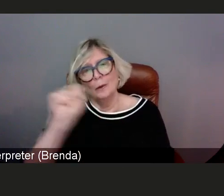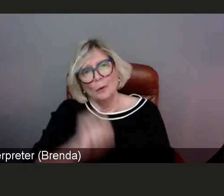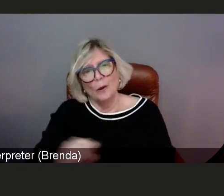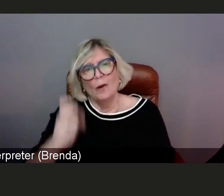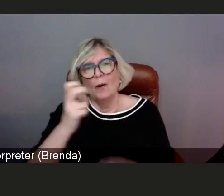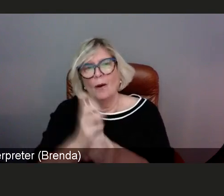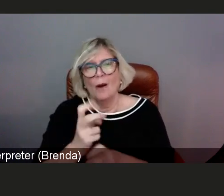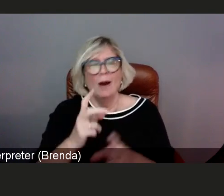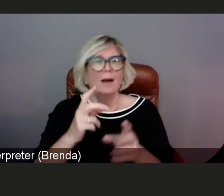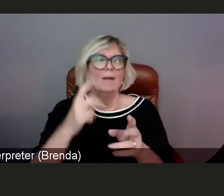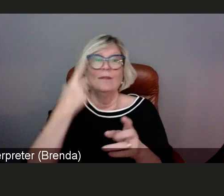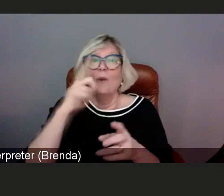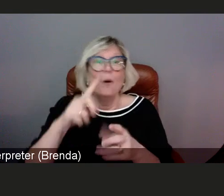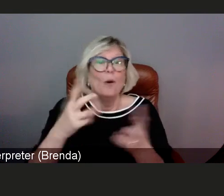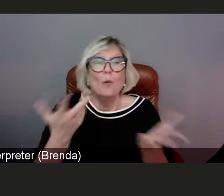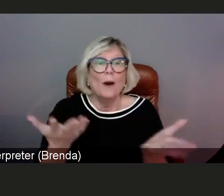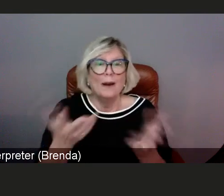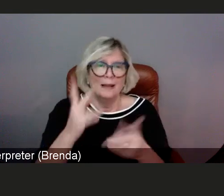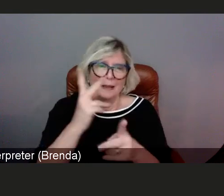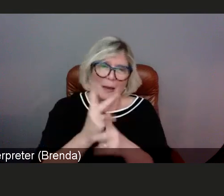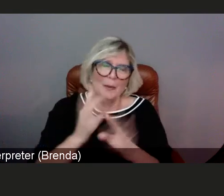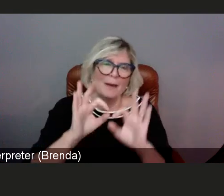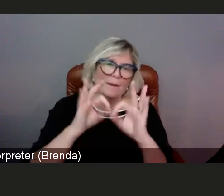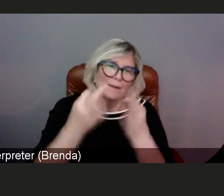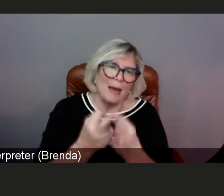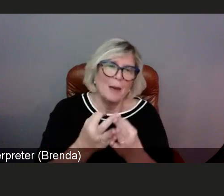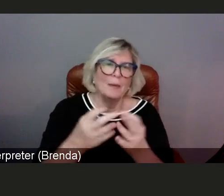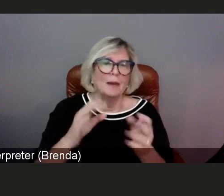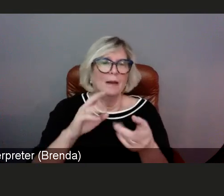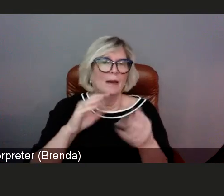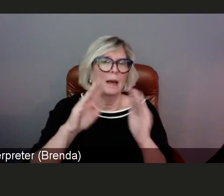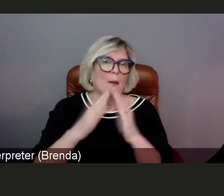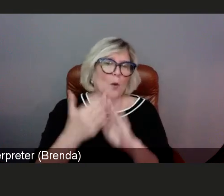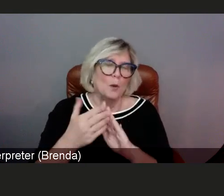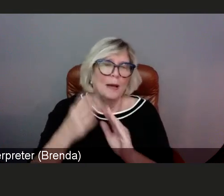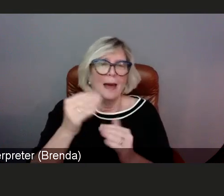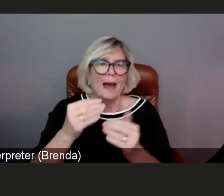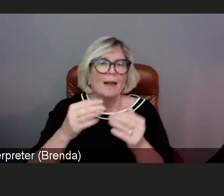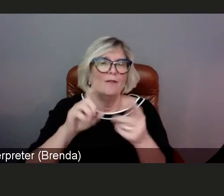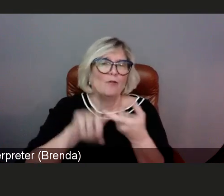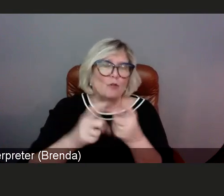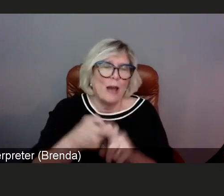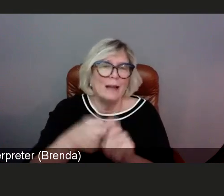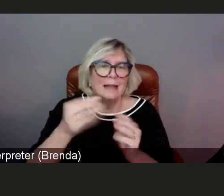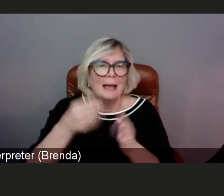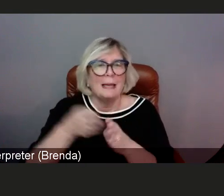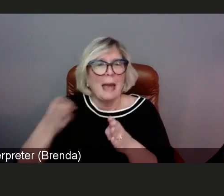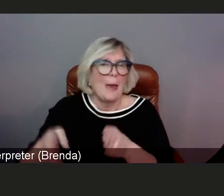our neighbors, our family and our friends safe. And remember, if you've been vaccinated